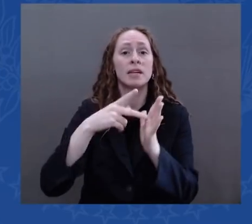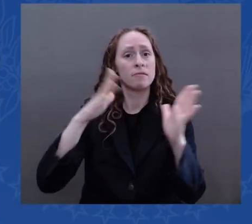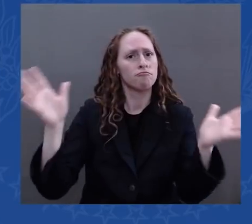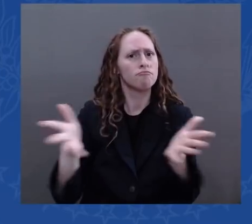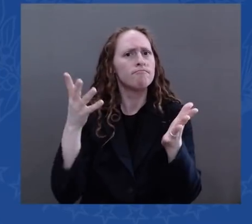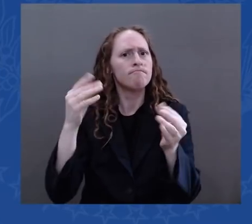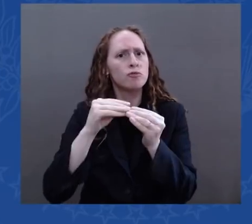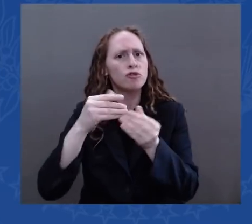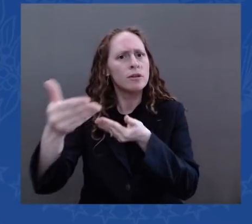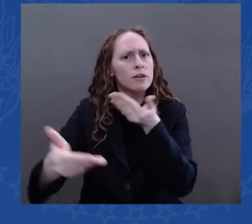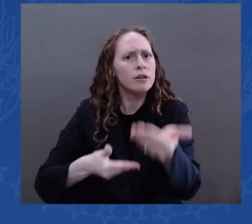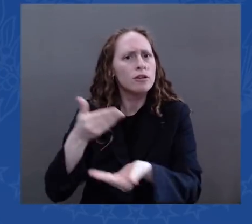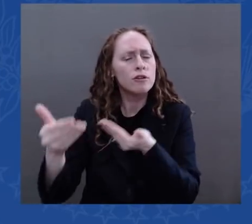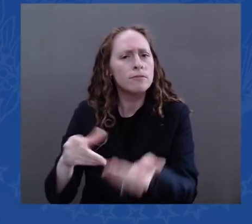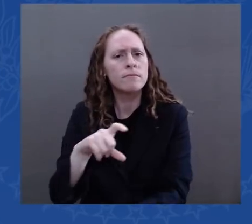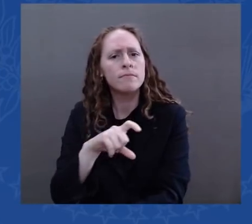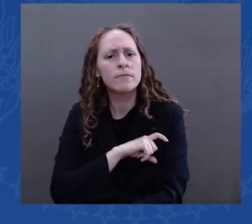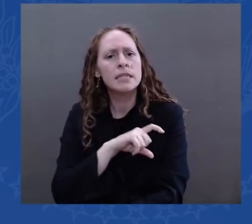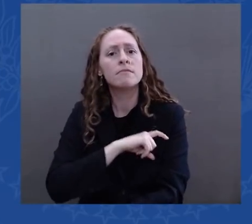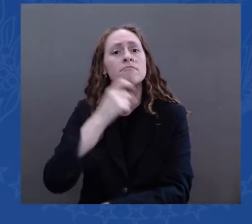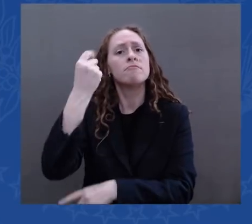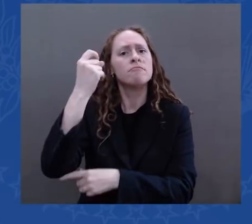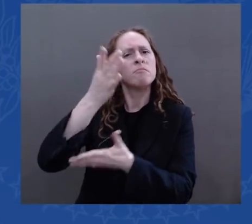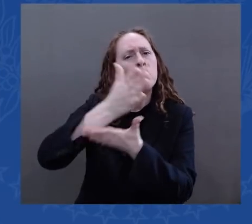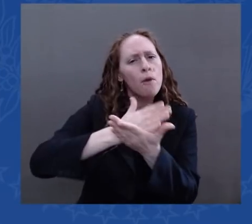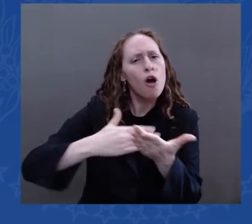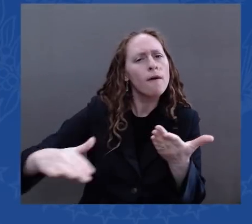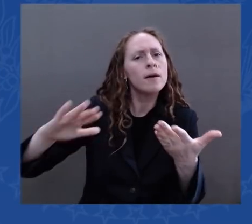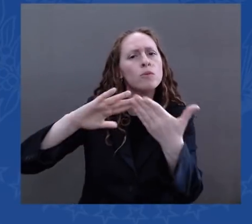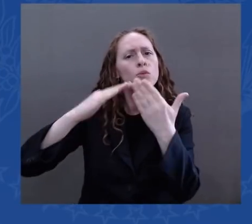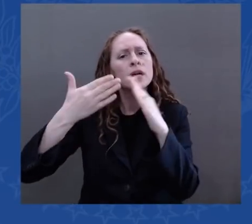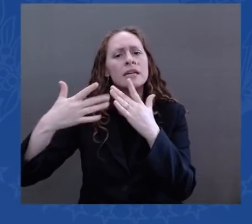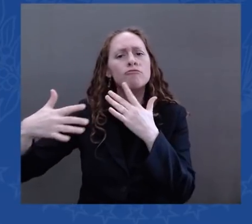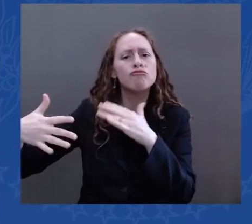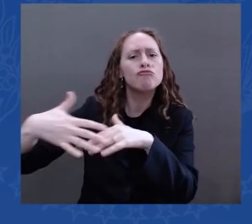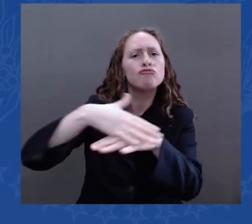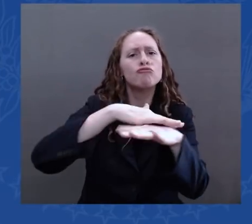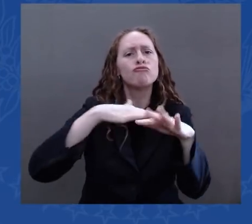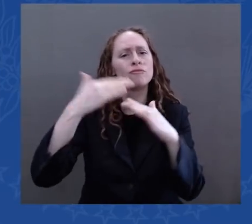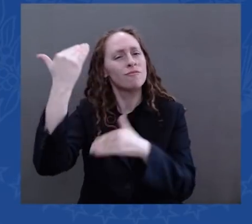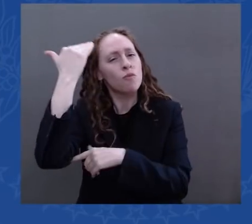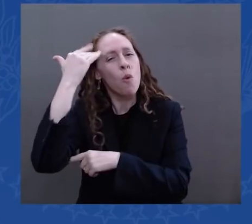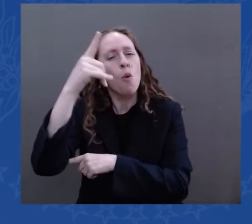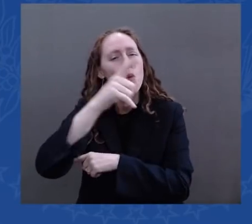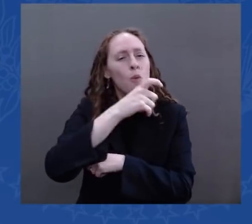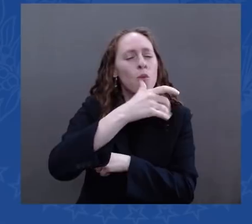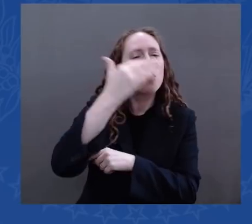allows the Bureau of Alcohol, Tobacco, and Firearms and the FBI to hire the agents they need to help fight gun crime